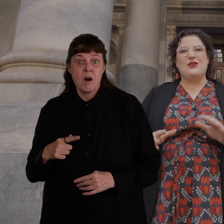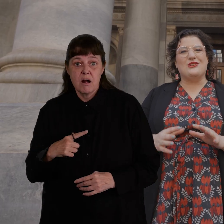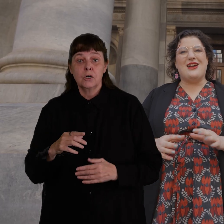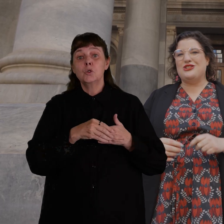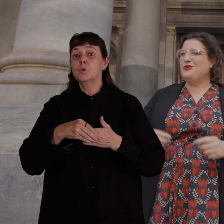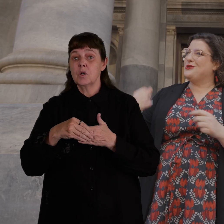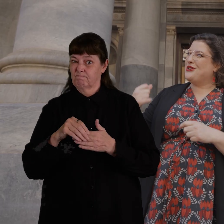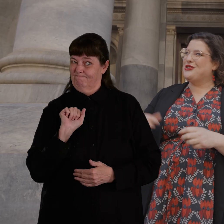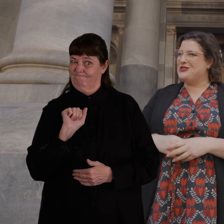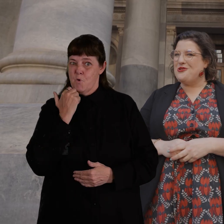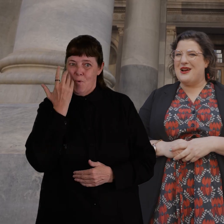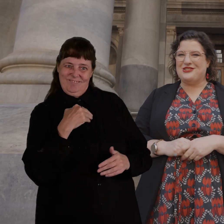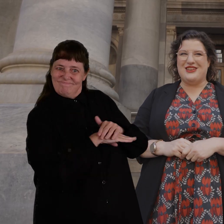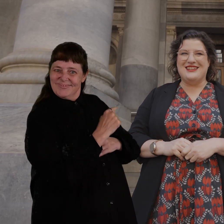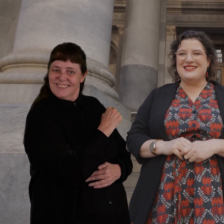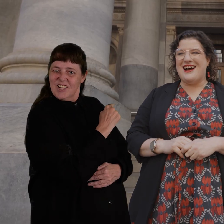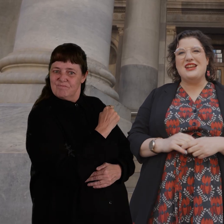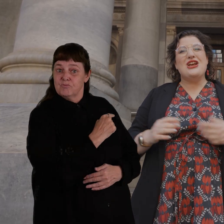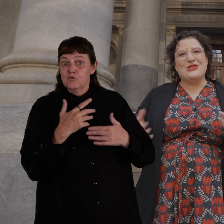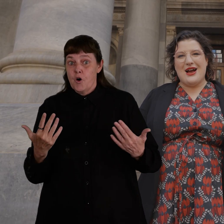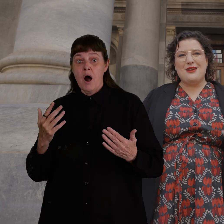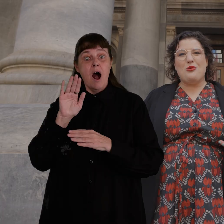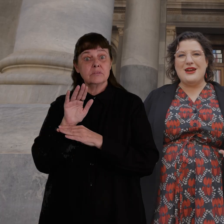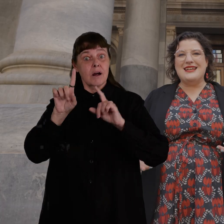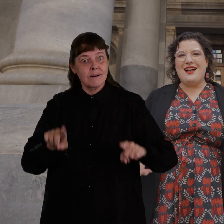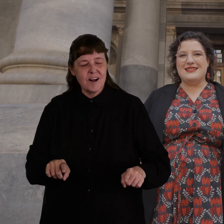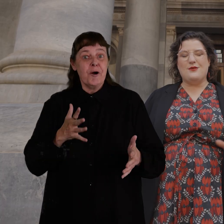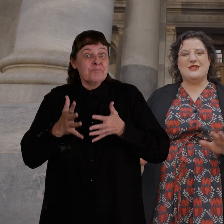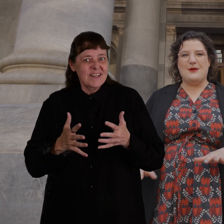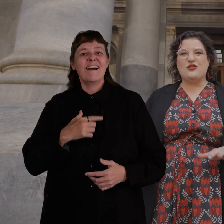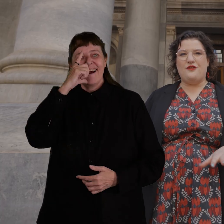because on our tours we're usually always on the inside. I can point out some of the special